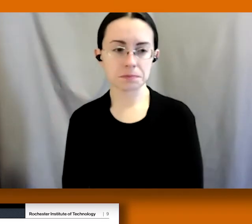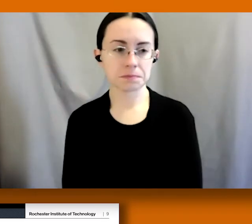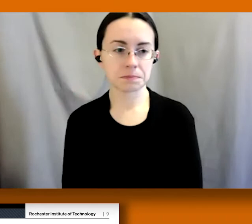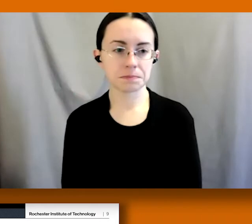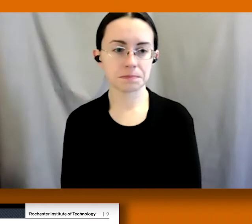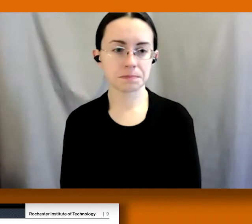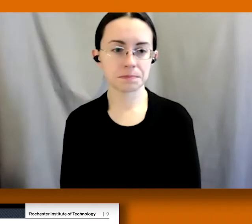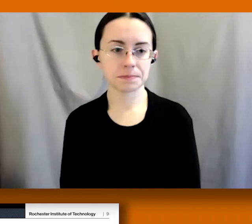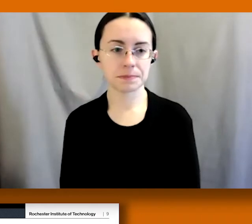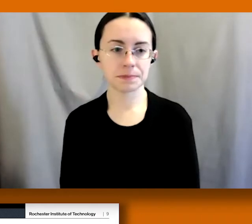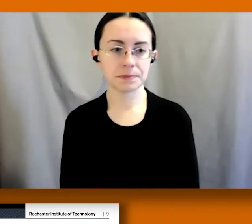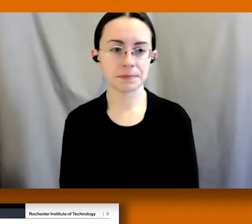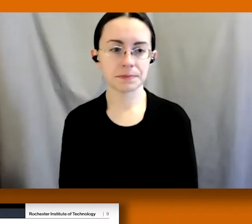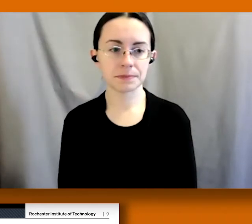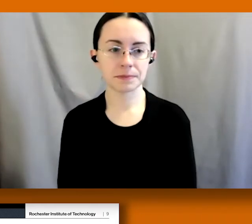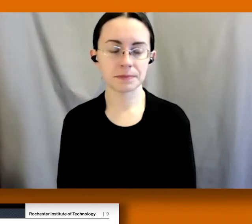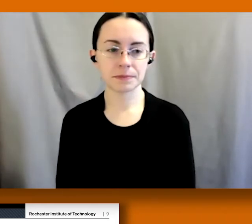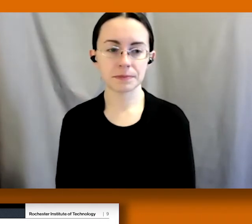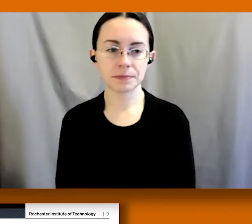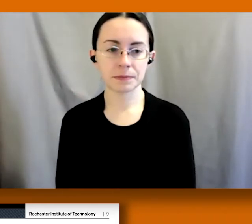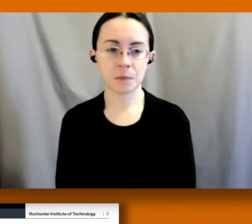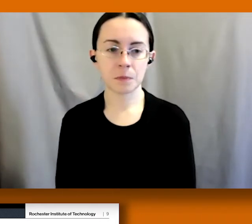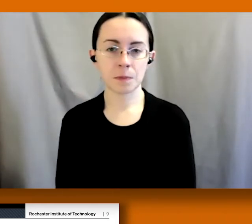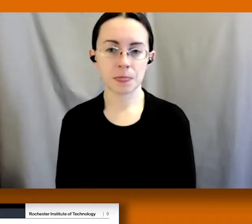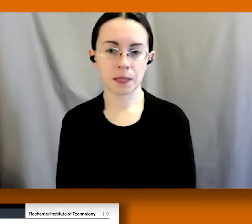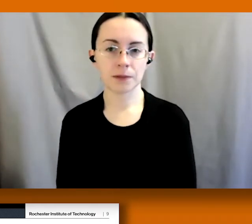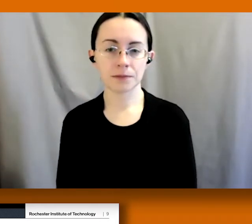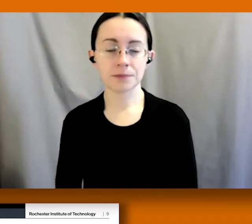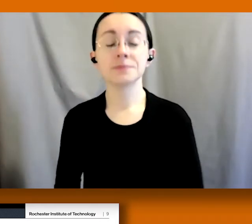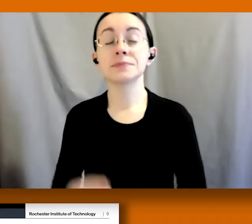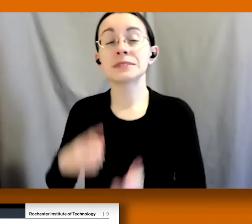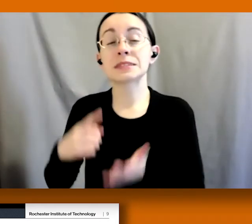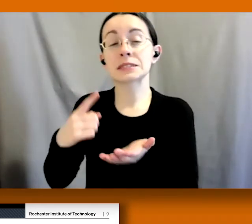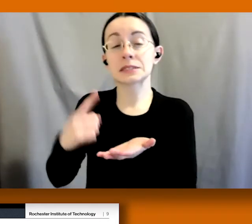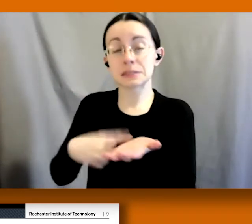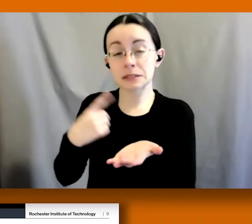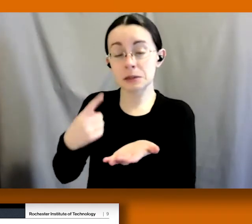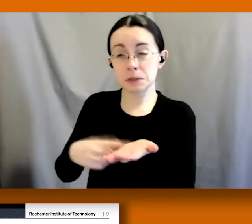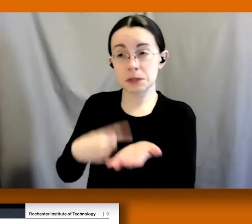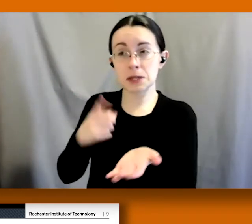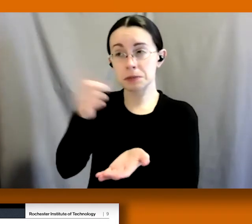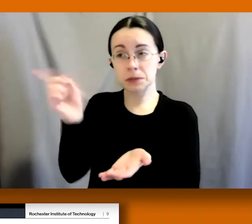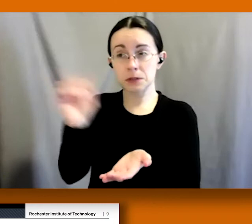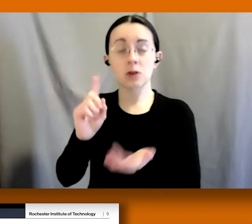Um, some may even want it in the... in the program narrative